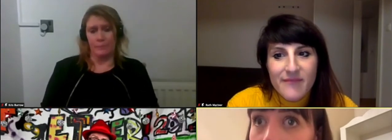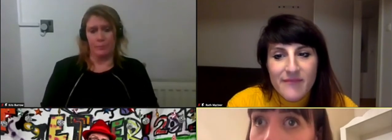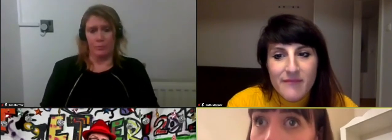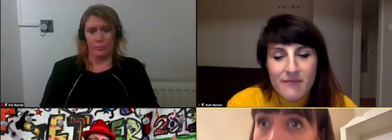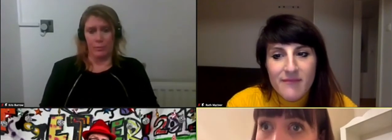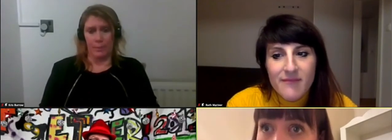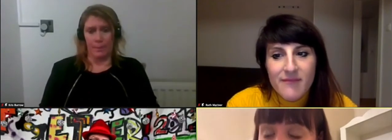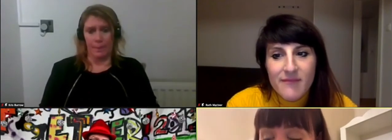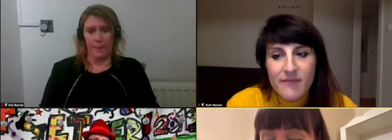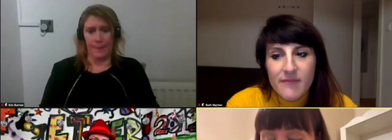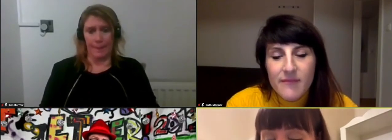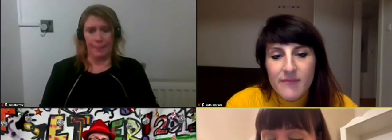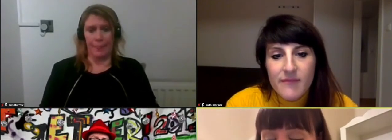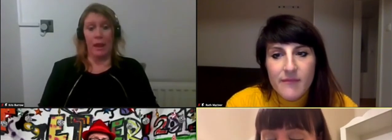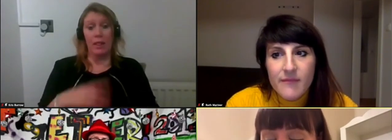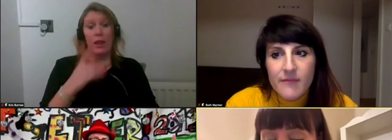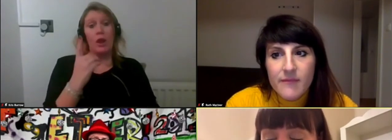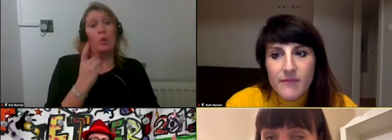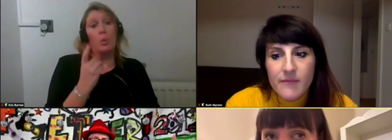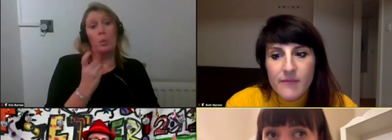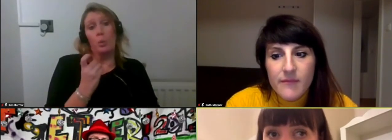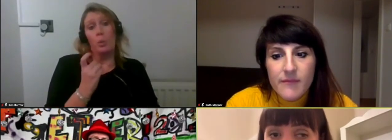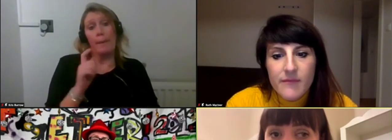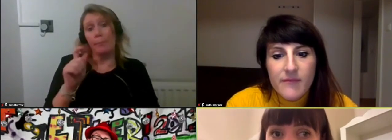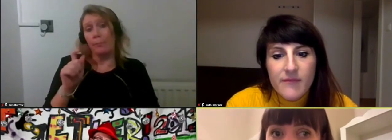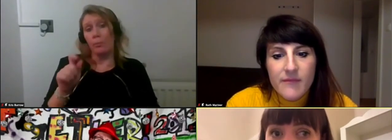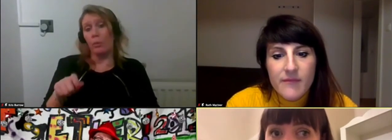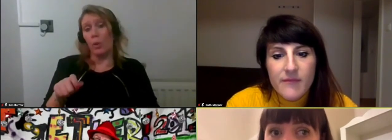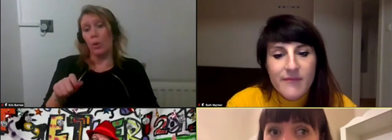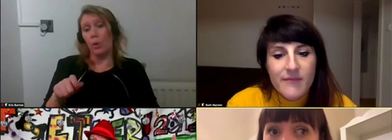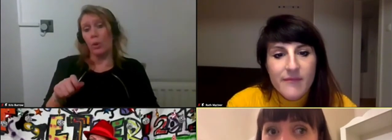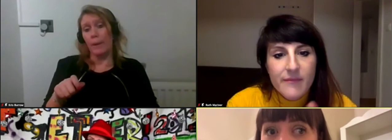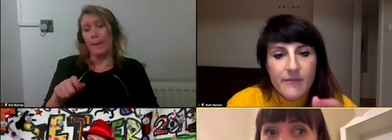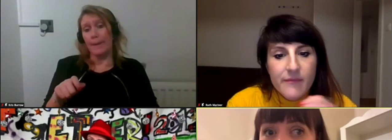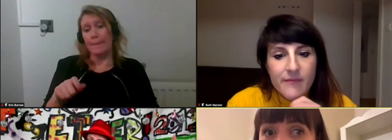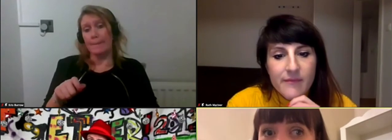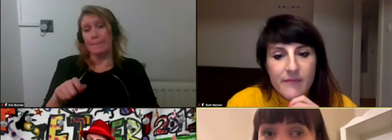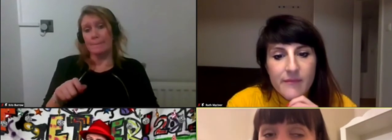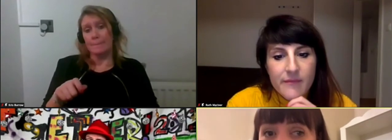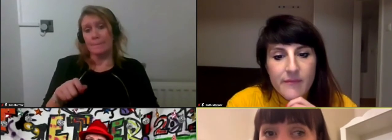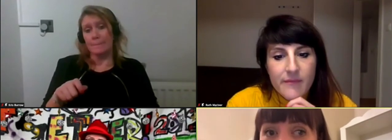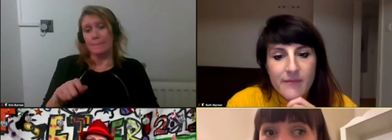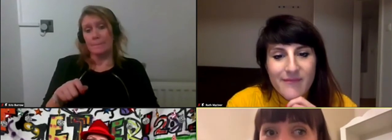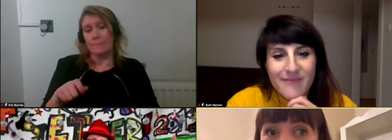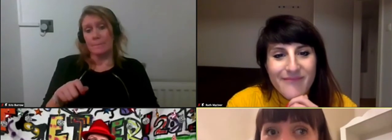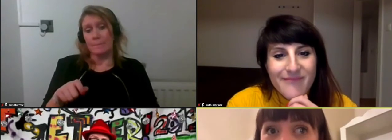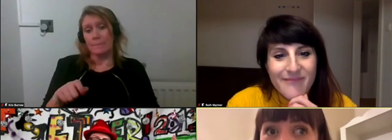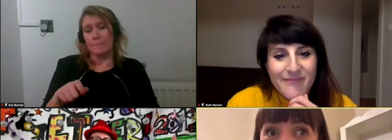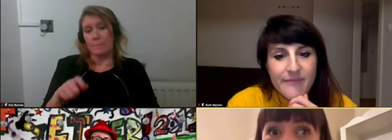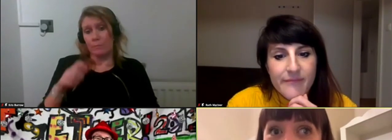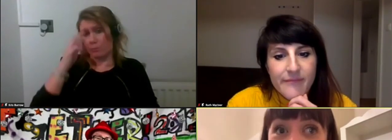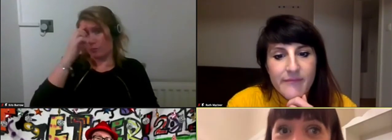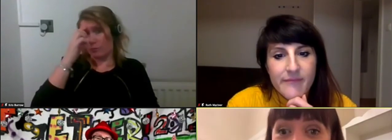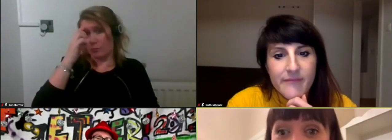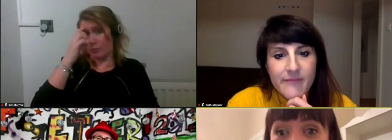is one more down here. Oh, they are just saying neither--- Sorry talking again, just to say